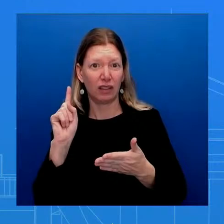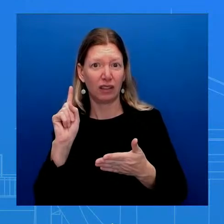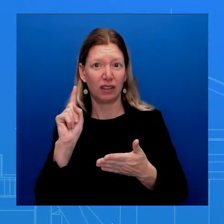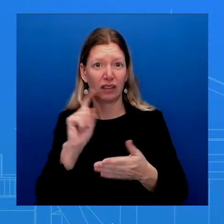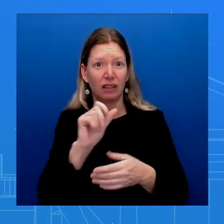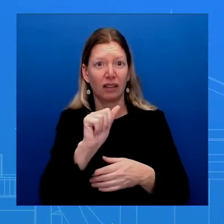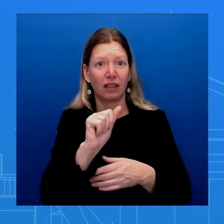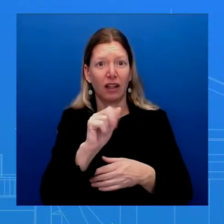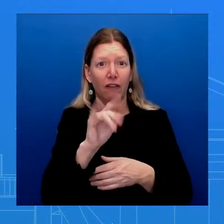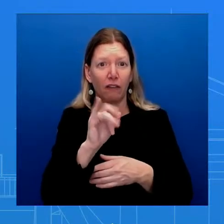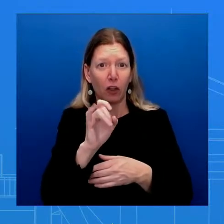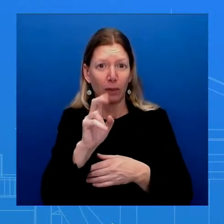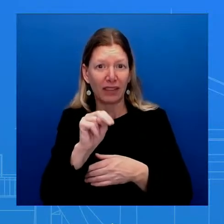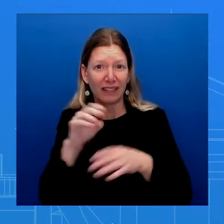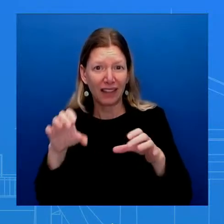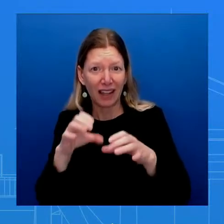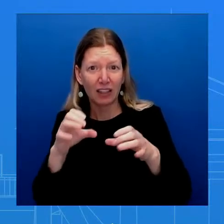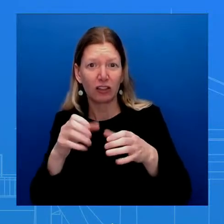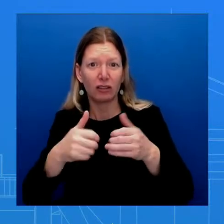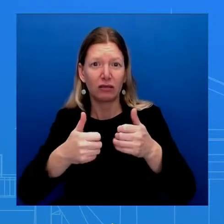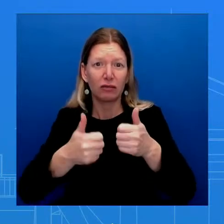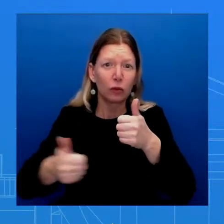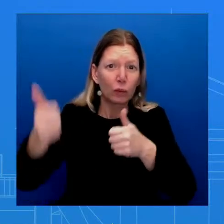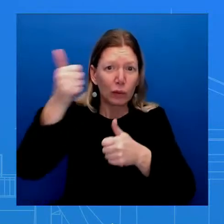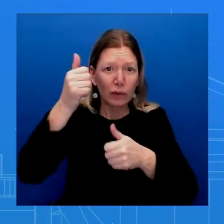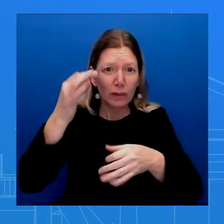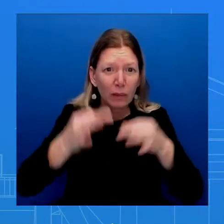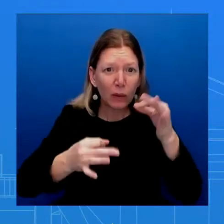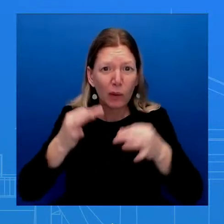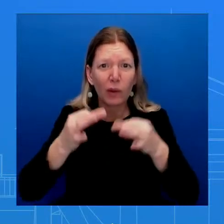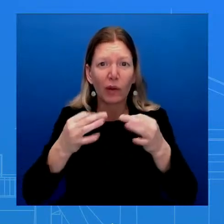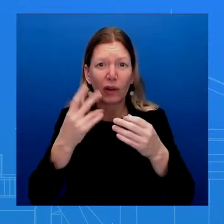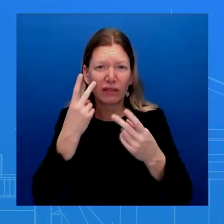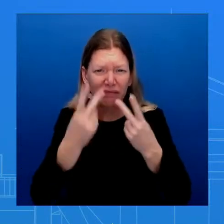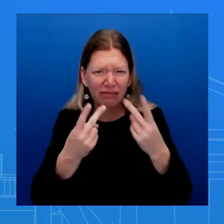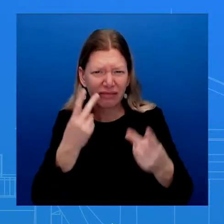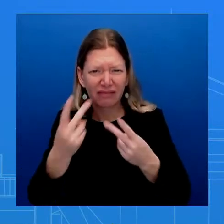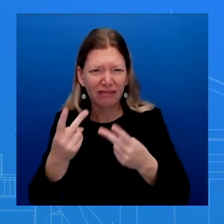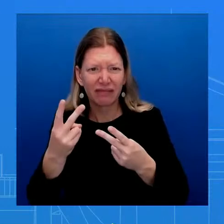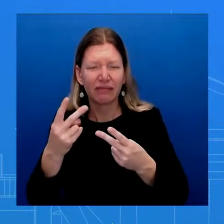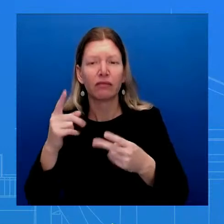and he's also even brought up issues of the Congo and the lack of information from the White House.